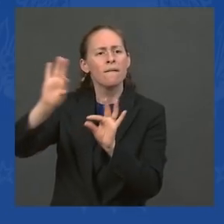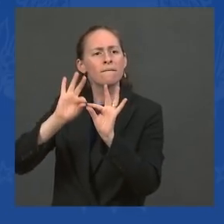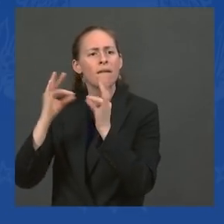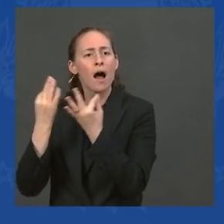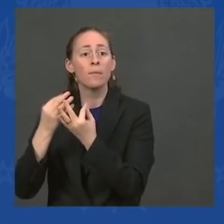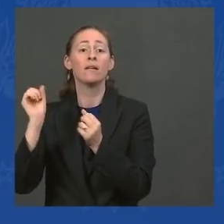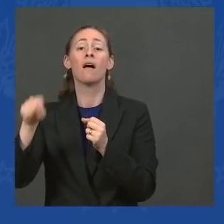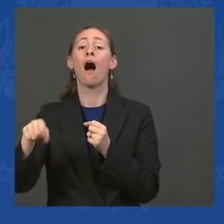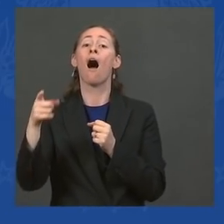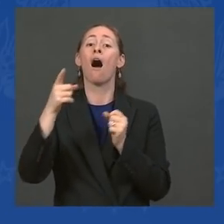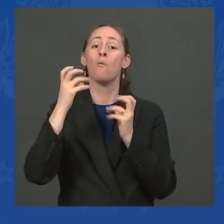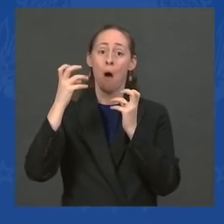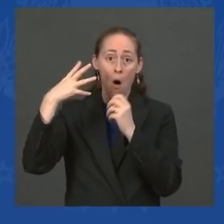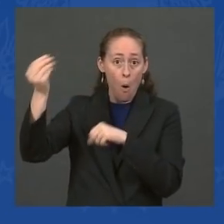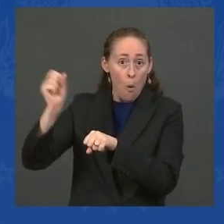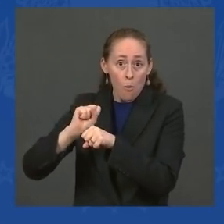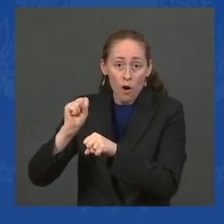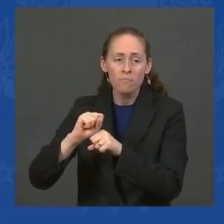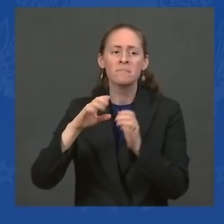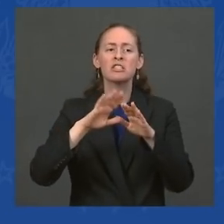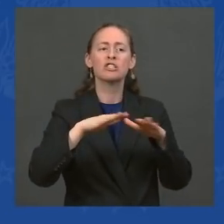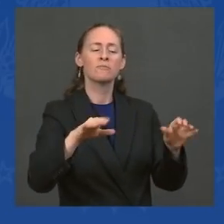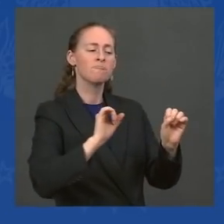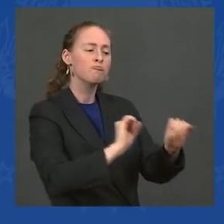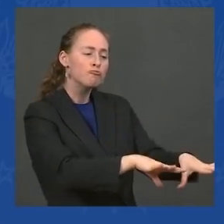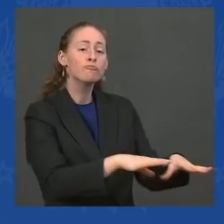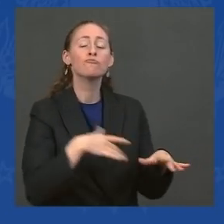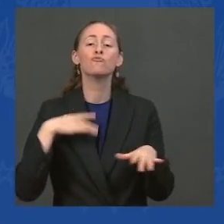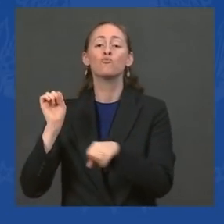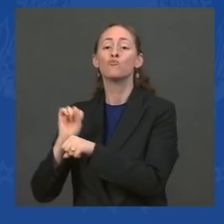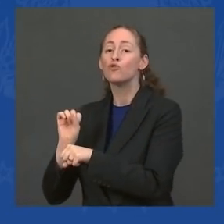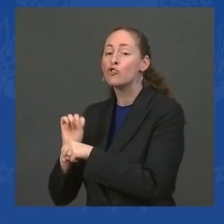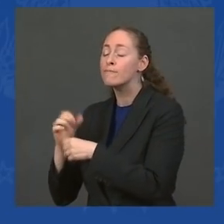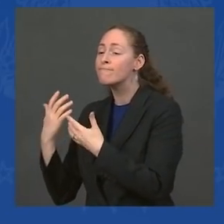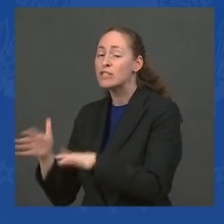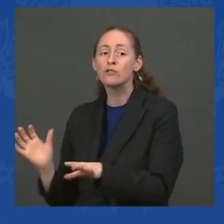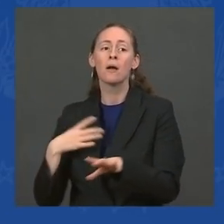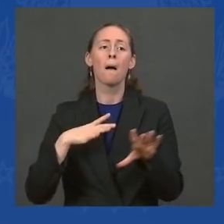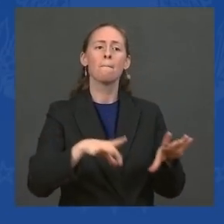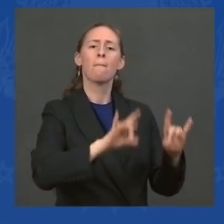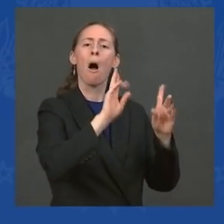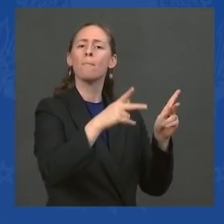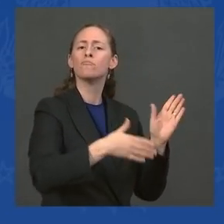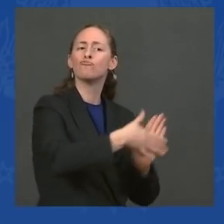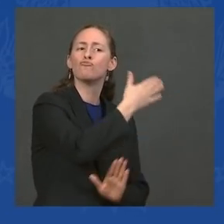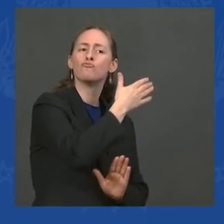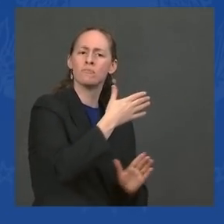and you have a serious facility onsite. Well, studies show that when you have onsite care for --